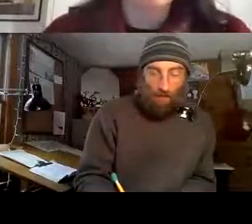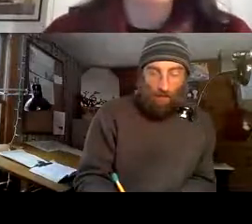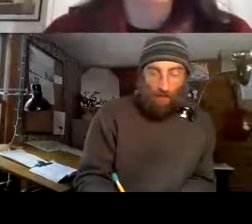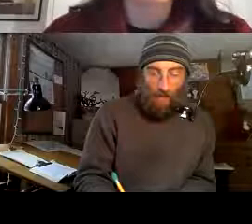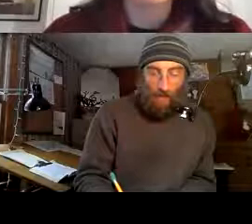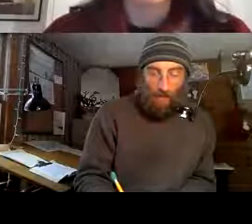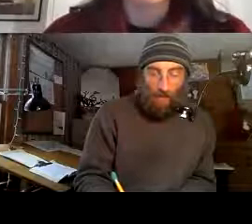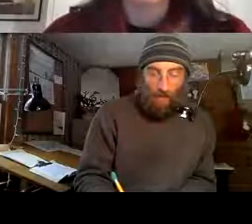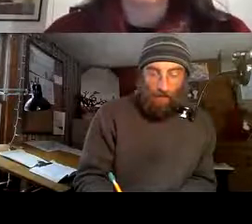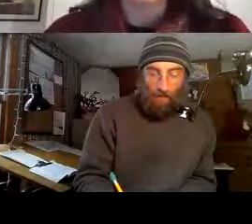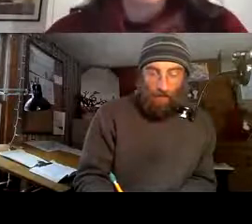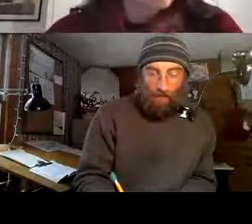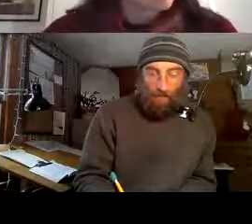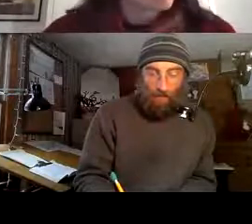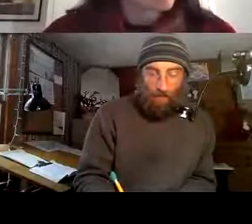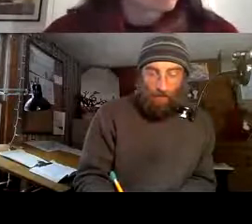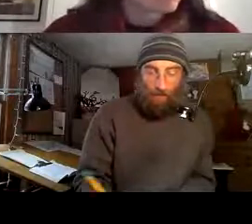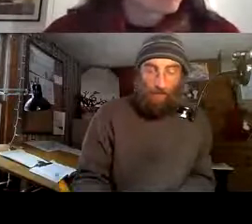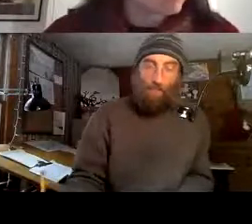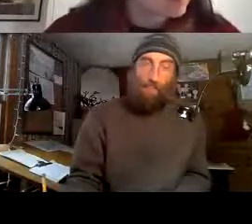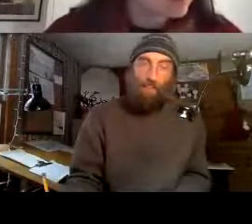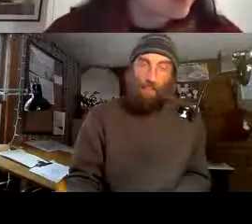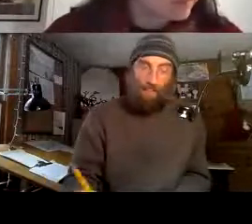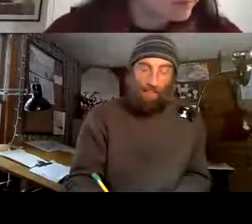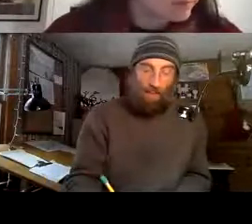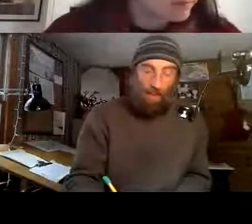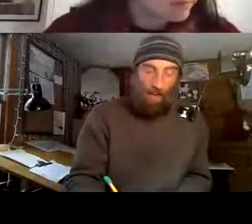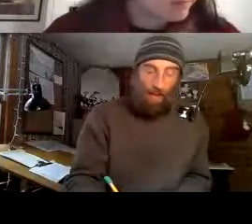When we look at a simple simple face like this,